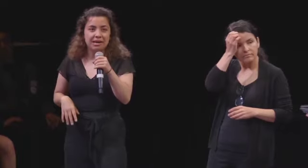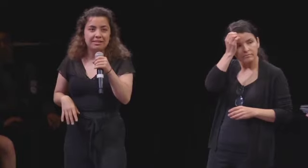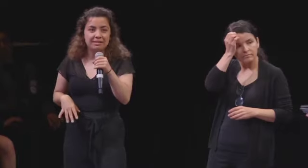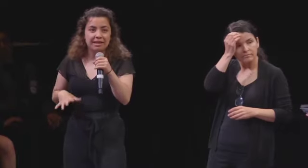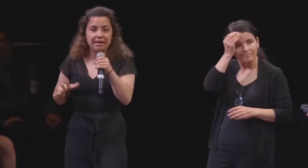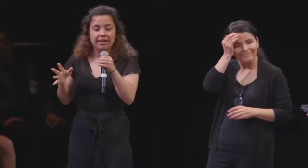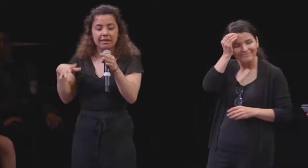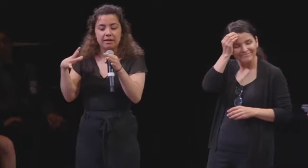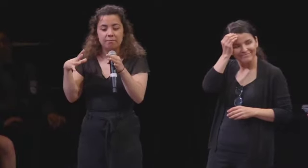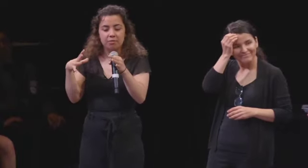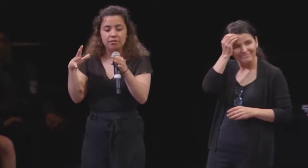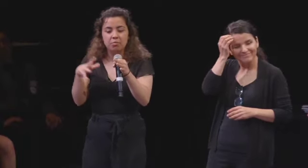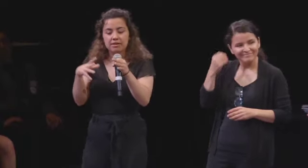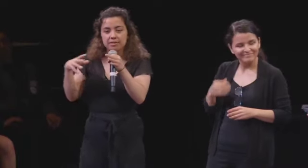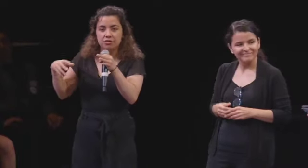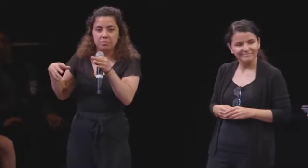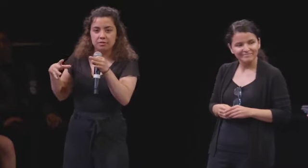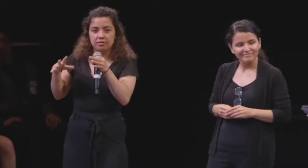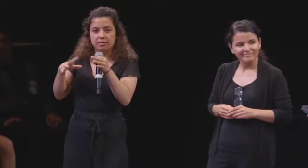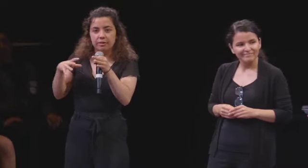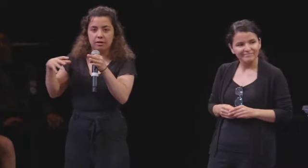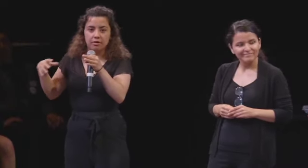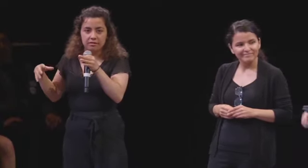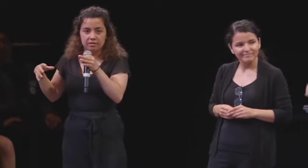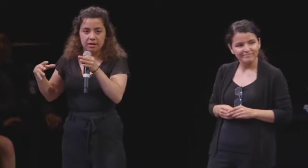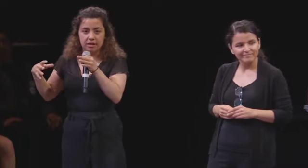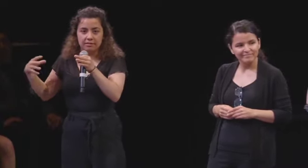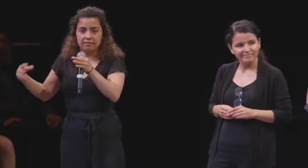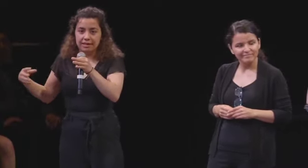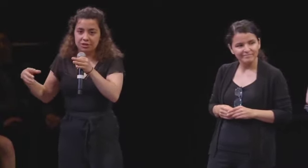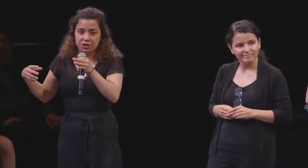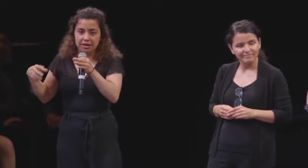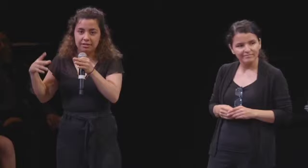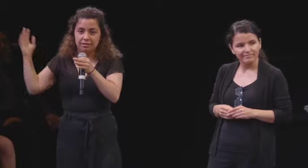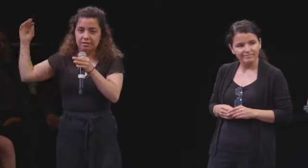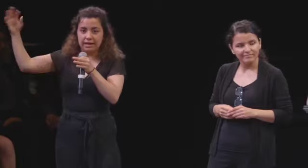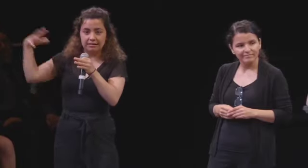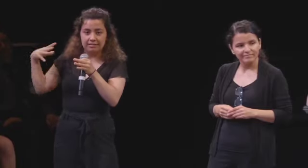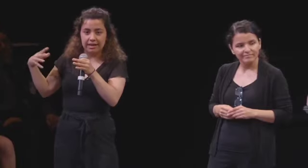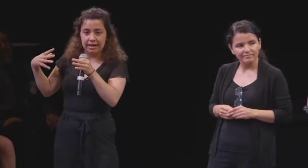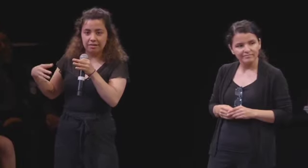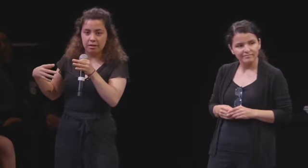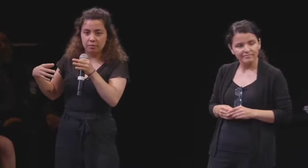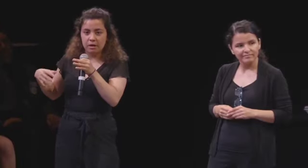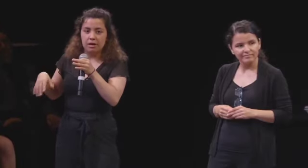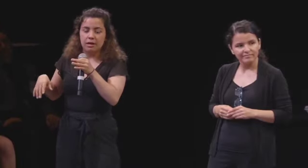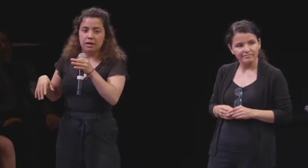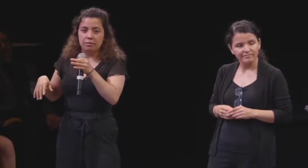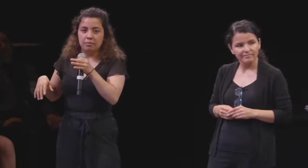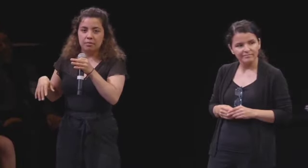but if you place the interpreters a little bit off the stage and the light does not hit them